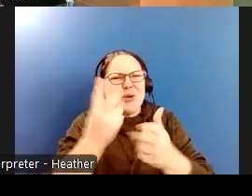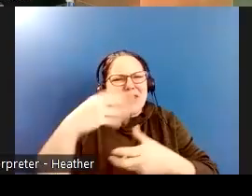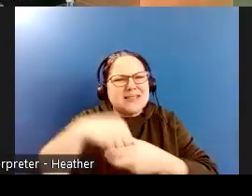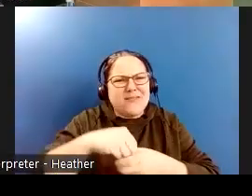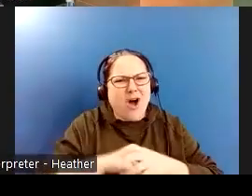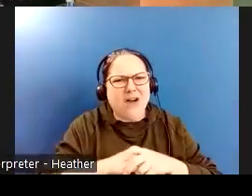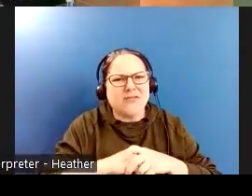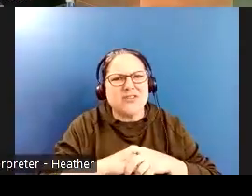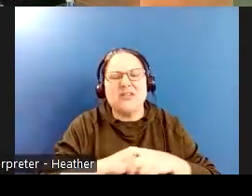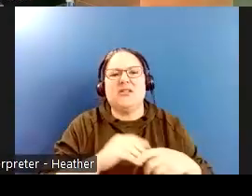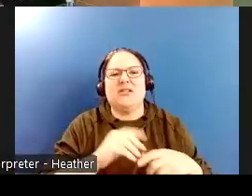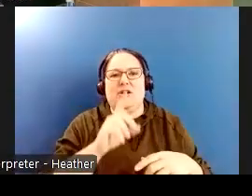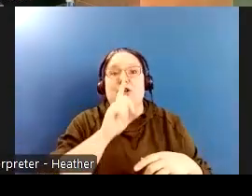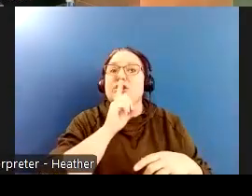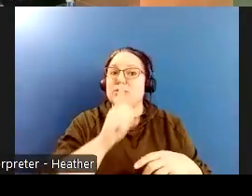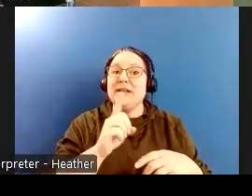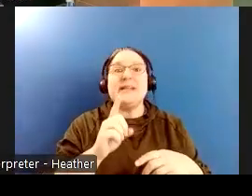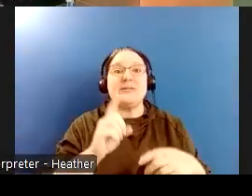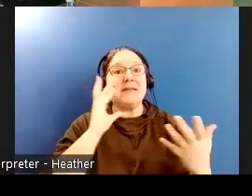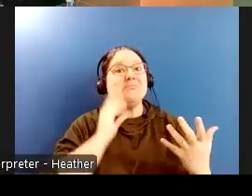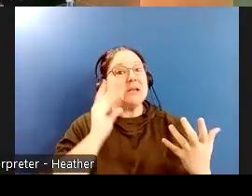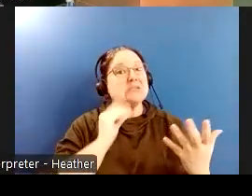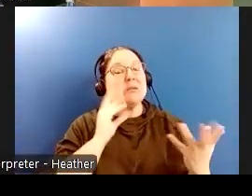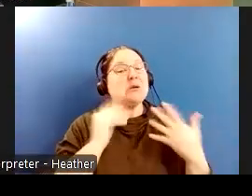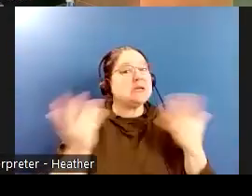it's been it's been quite a journey. I just want to kind of put that out there. And I was thinking